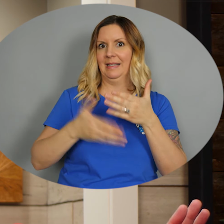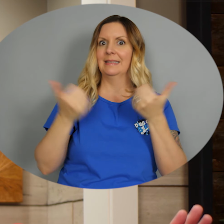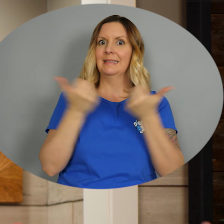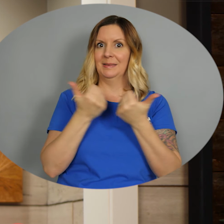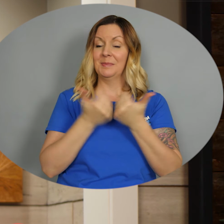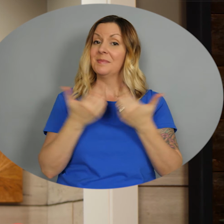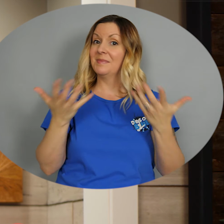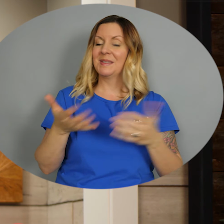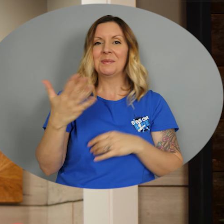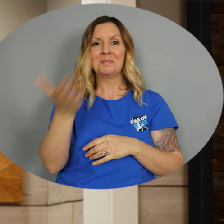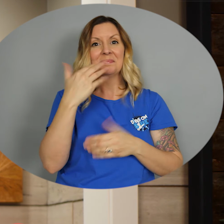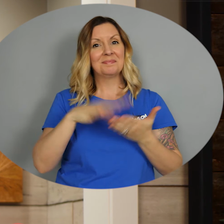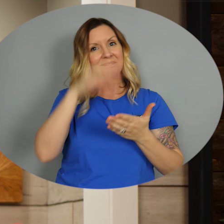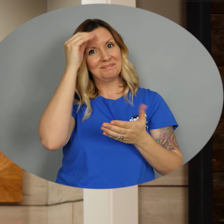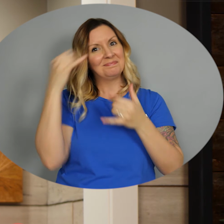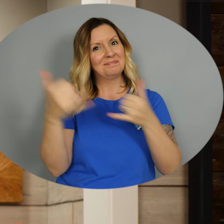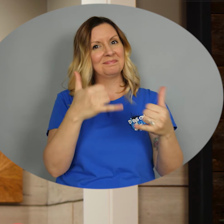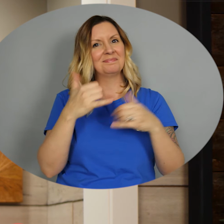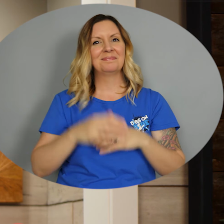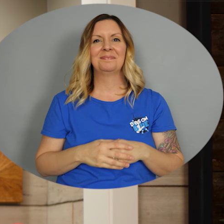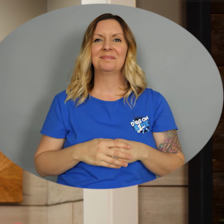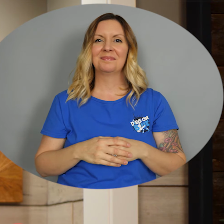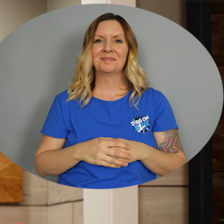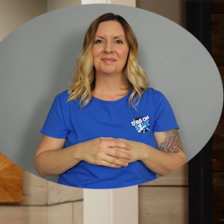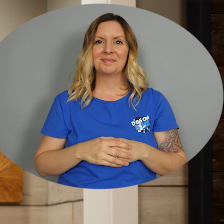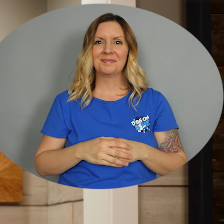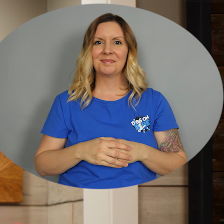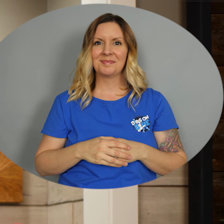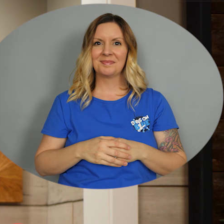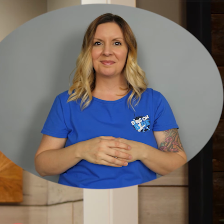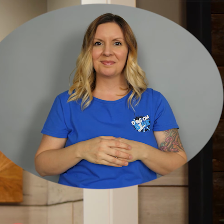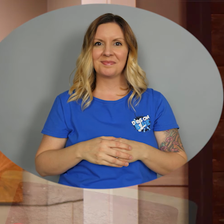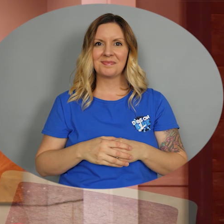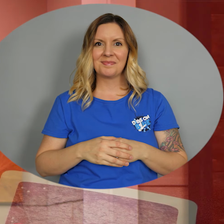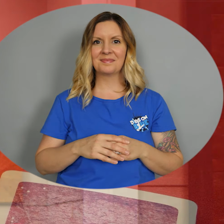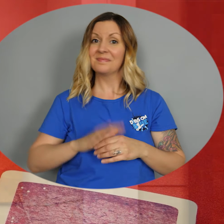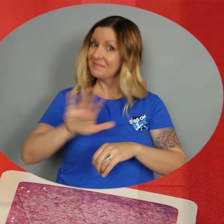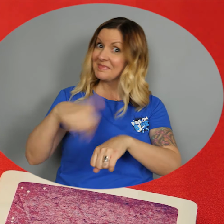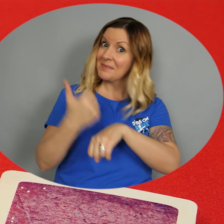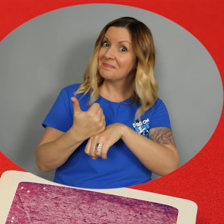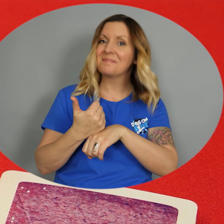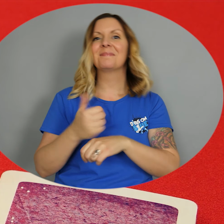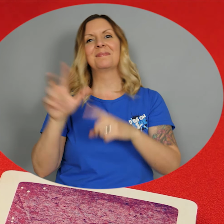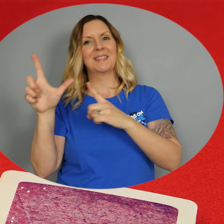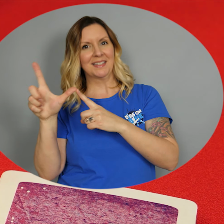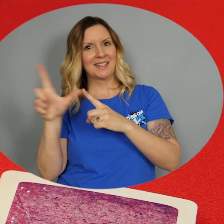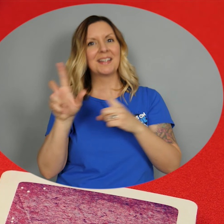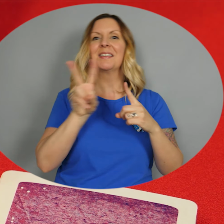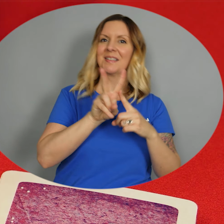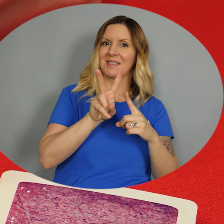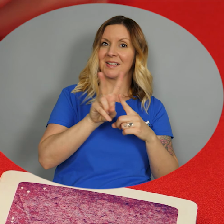so join me at the table and let’s learn how to play. To set up, shuffle the letter,